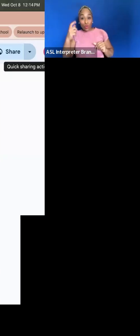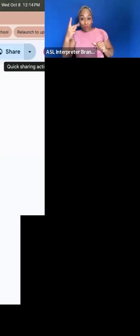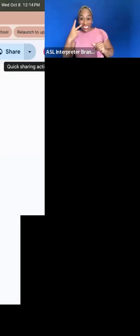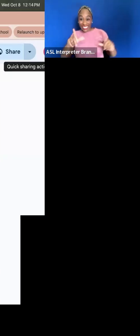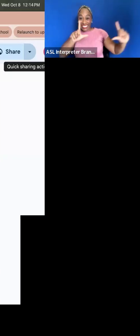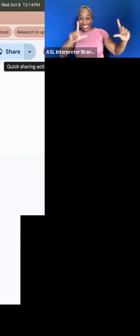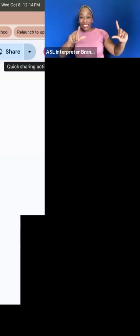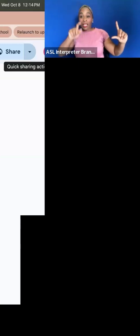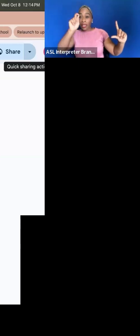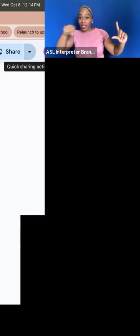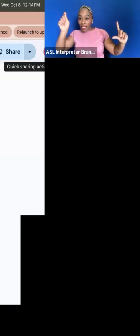And so...